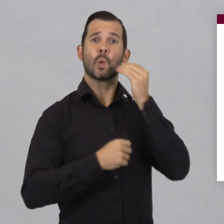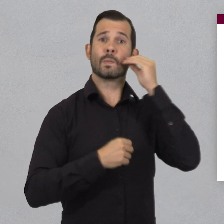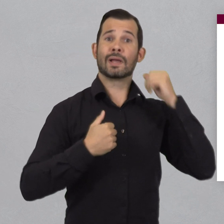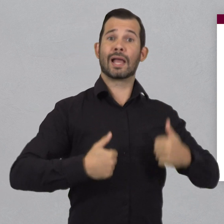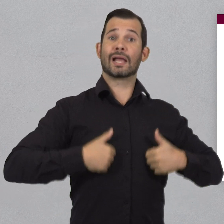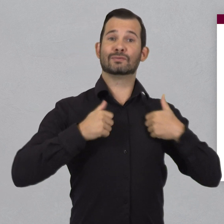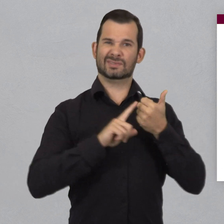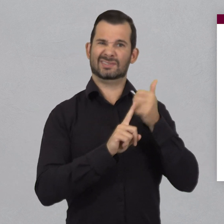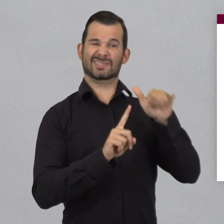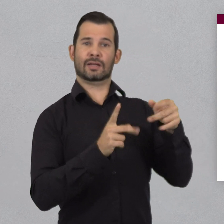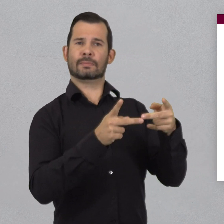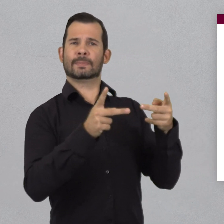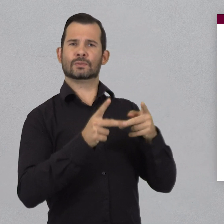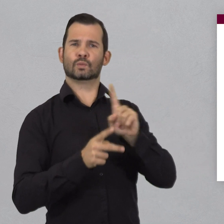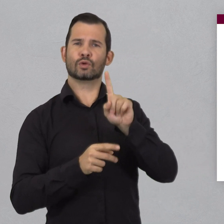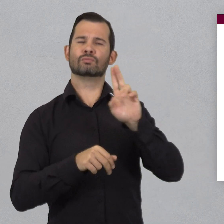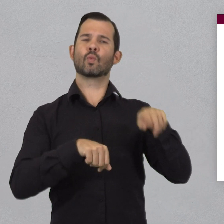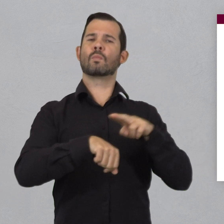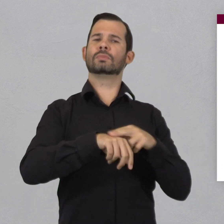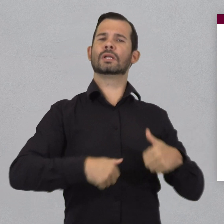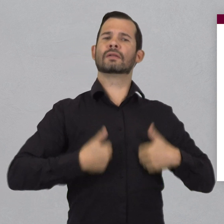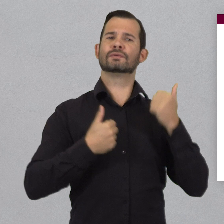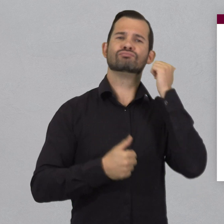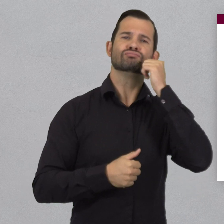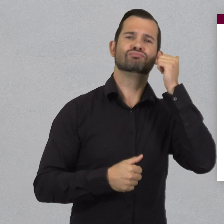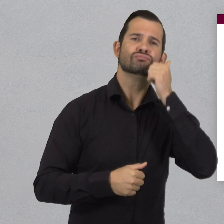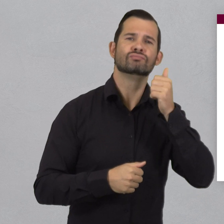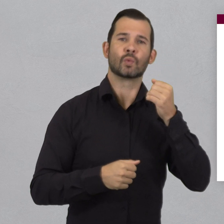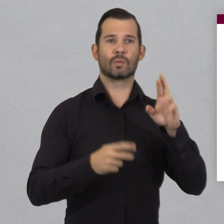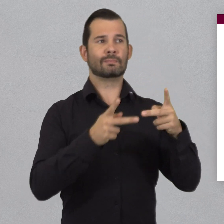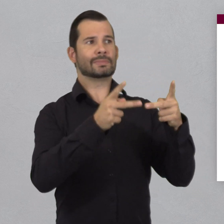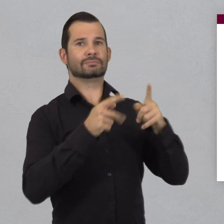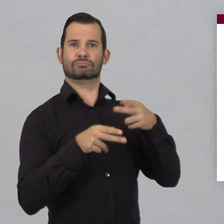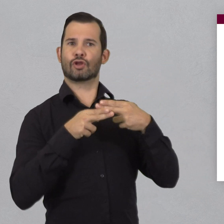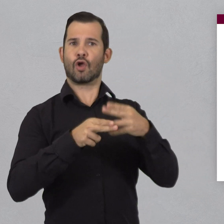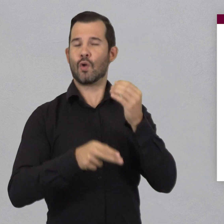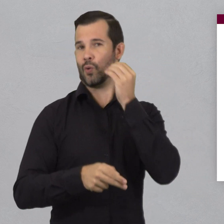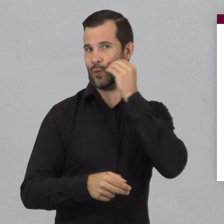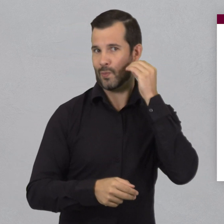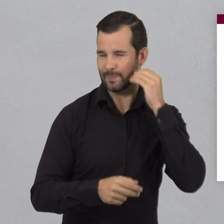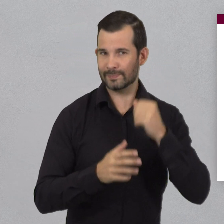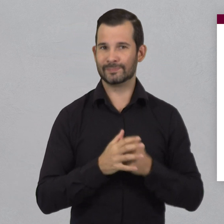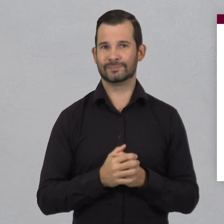address is the place where you normally live, or the place you call home. The